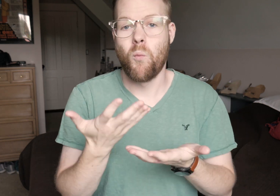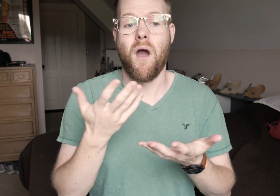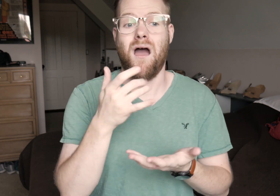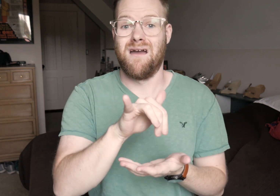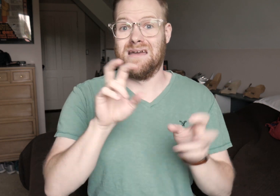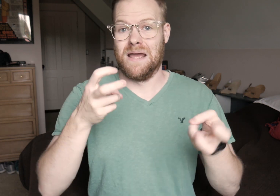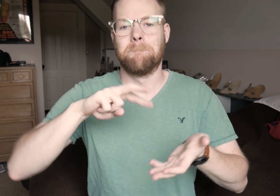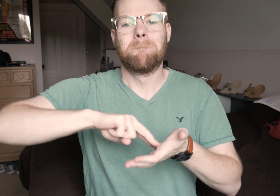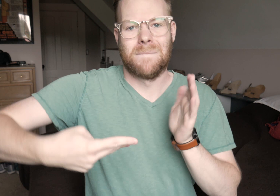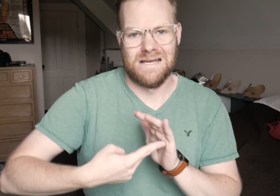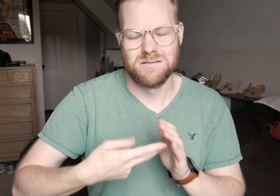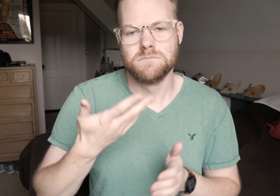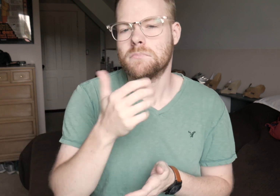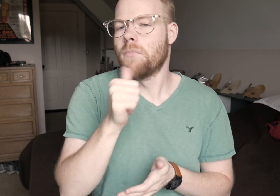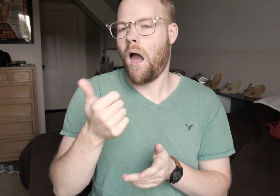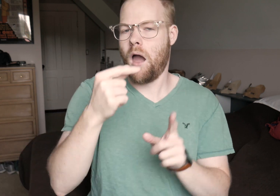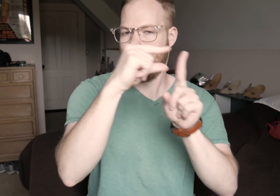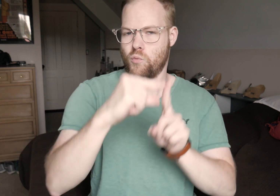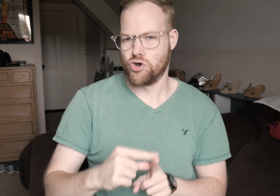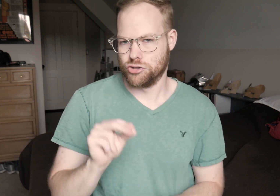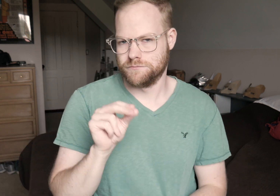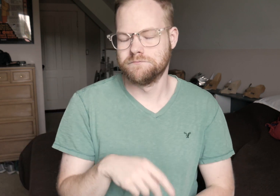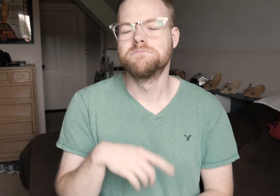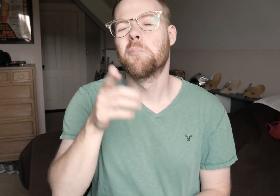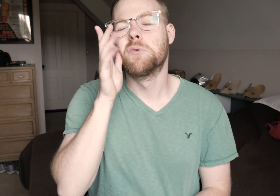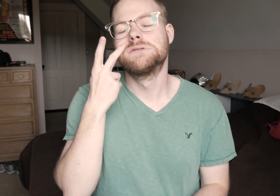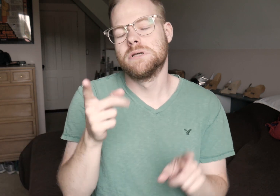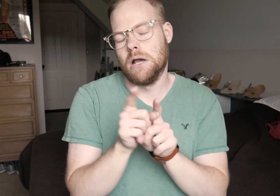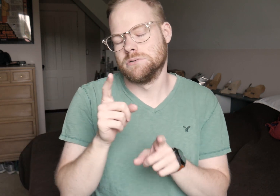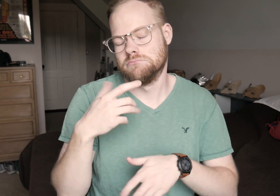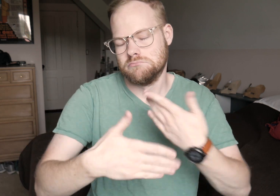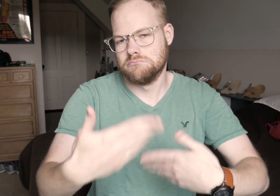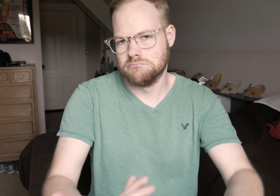what the idiom *means* and not the words. You’ll see as we go through them.